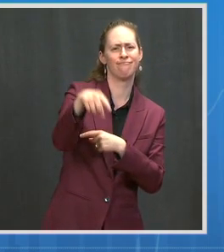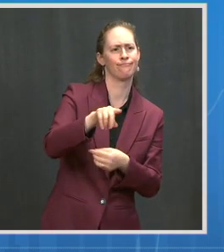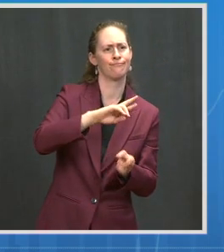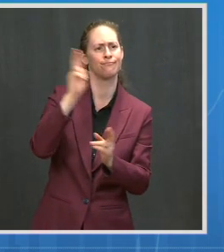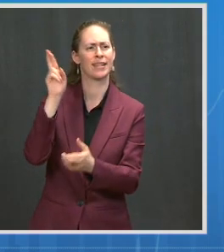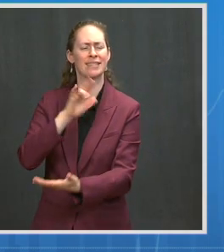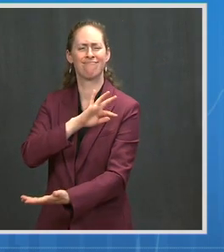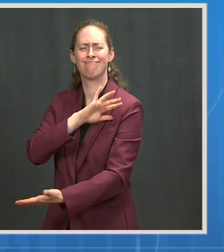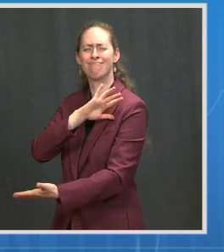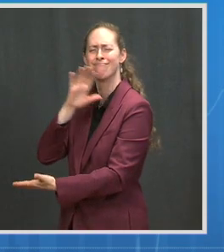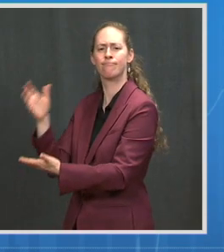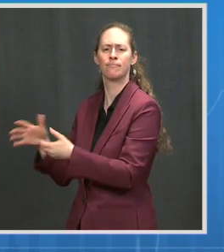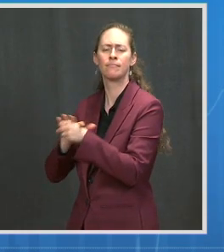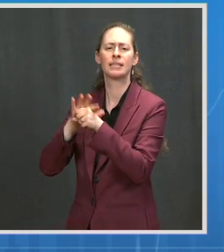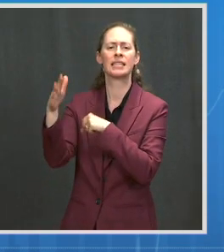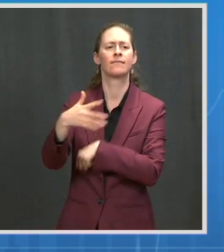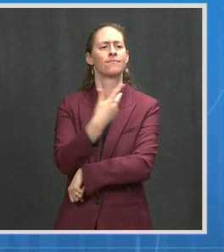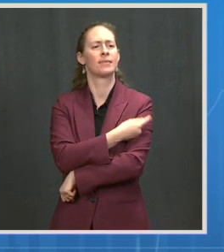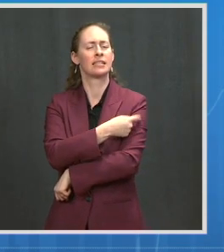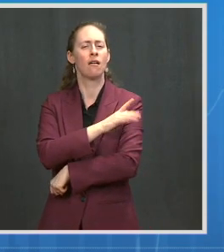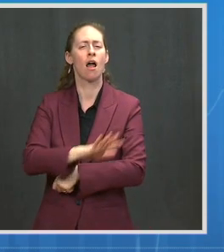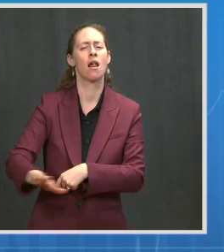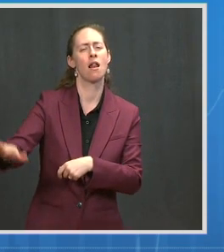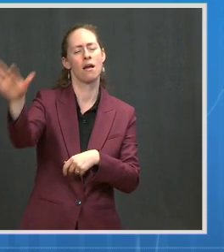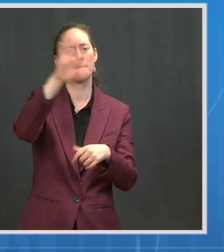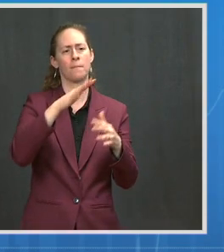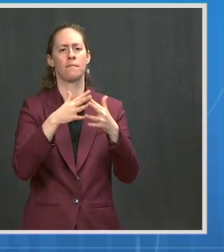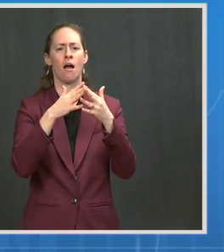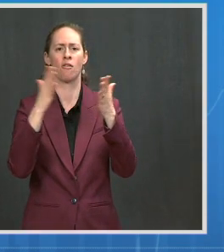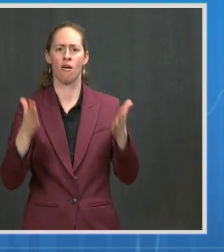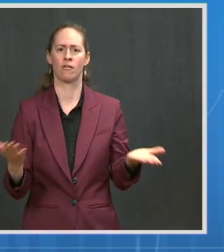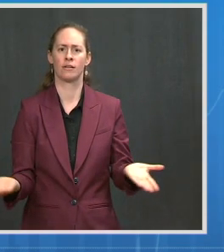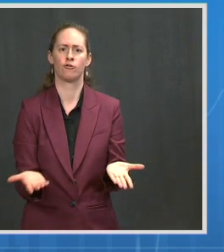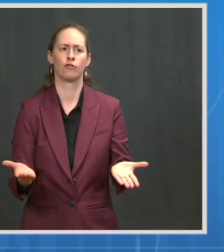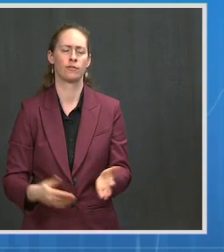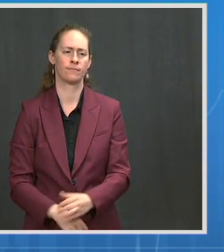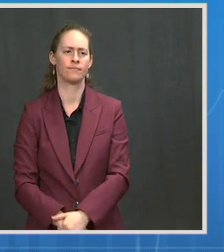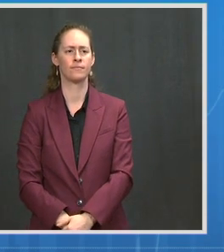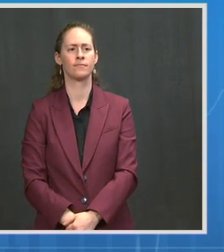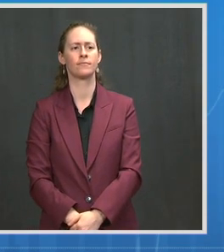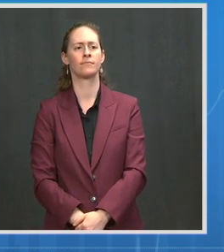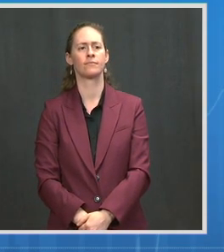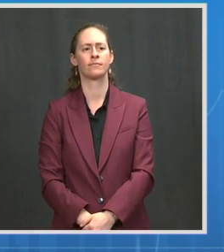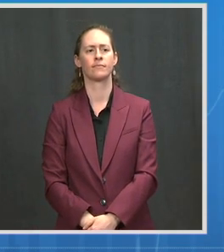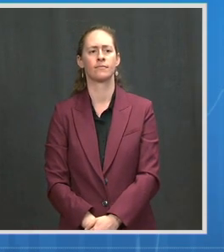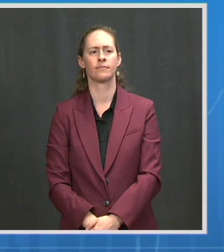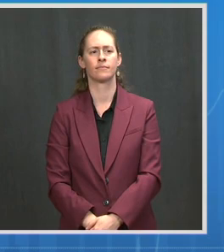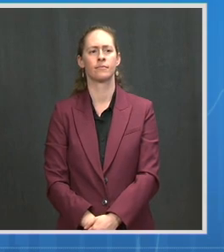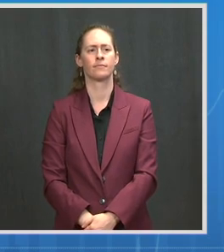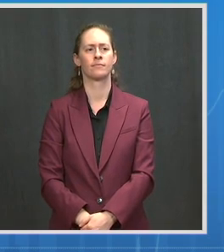This week, more than 27 million doses will go out into the country. And to make sure more people around the world